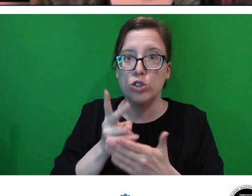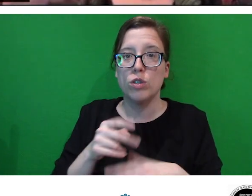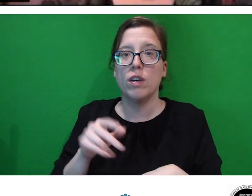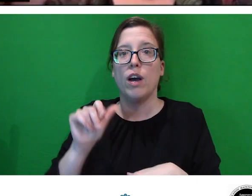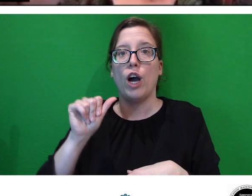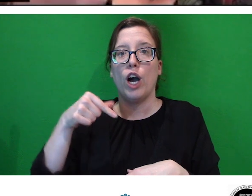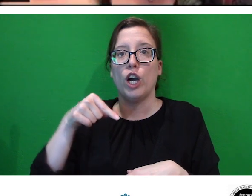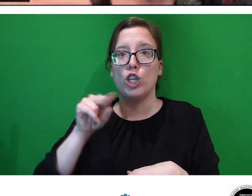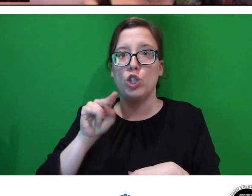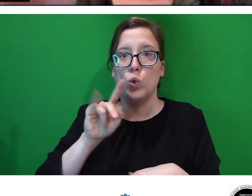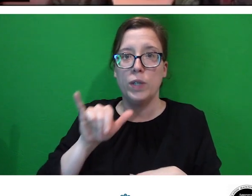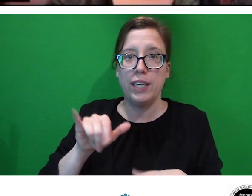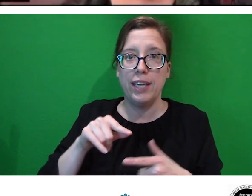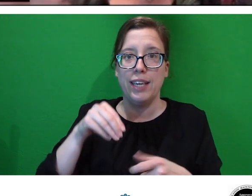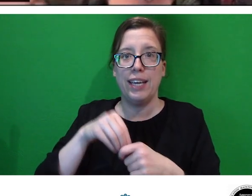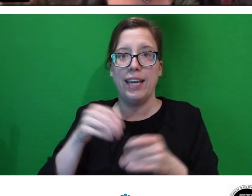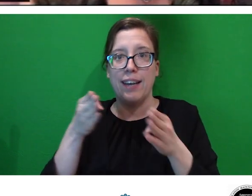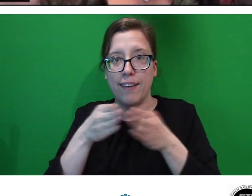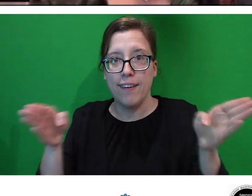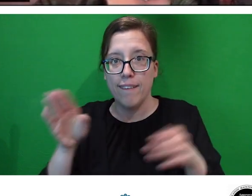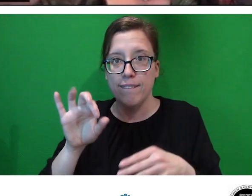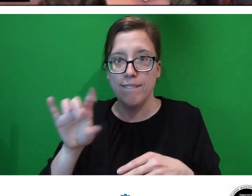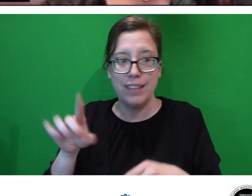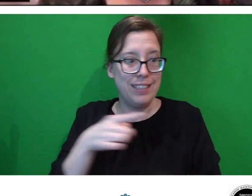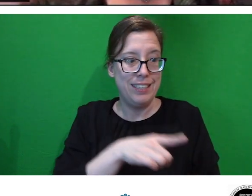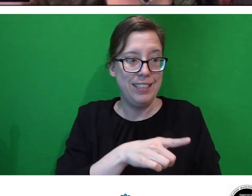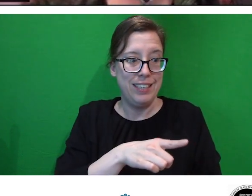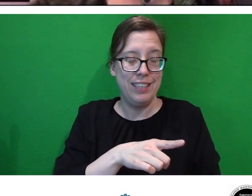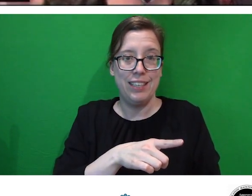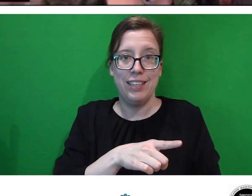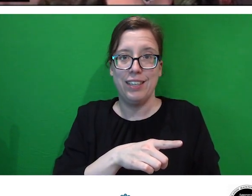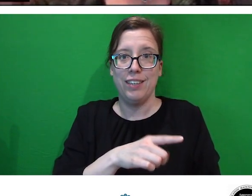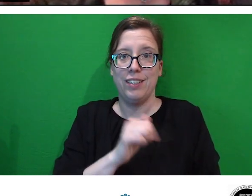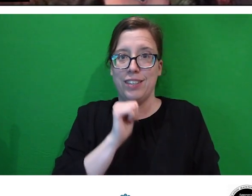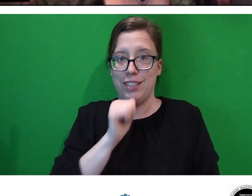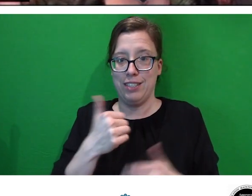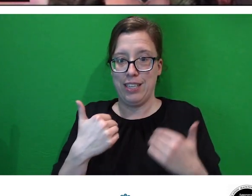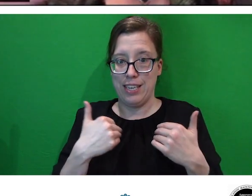sense might be missing. It might be distorted. It might be limited. It might be partial